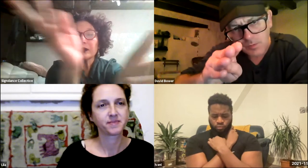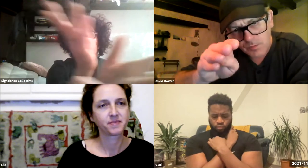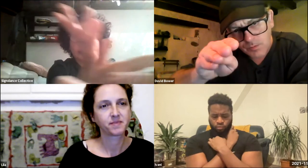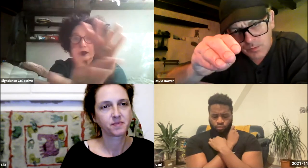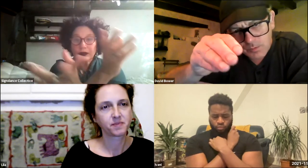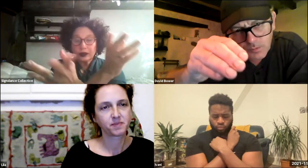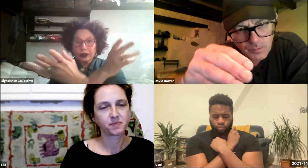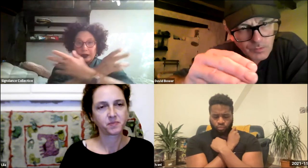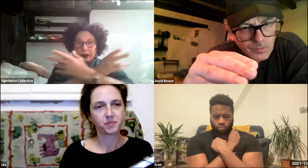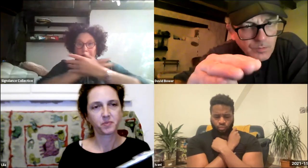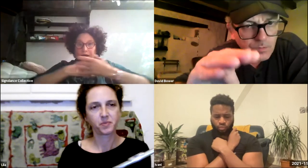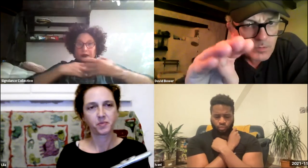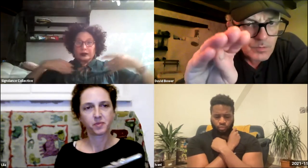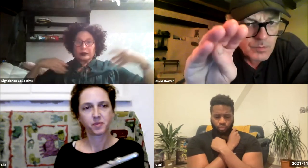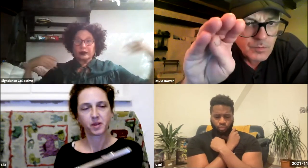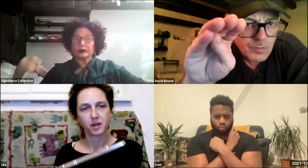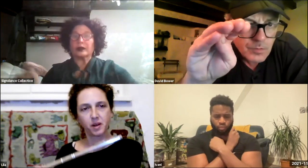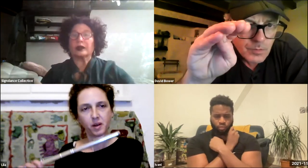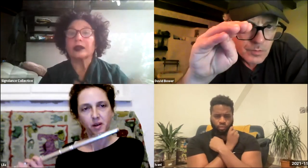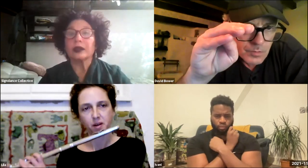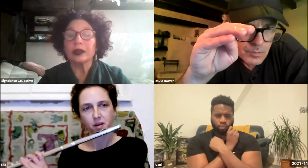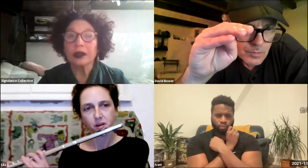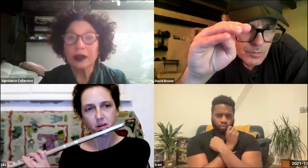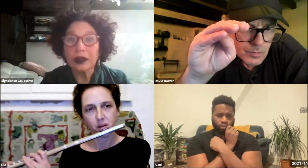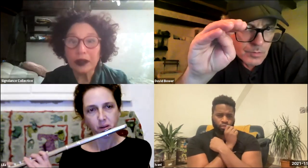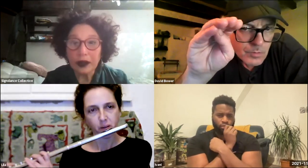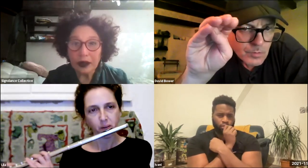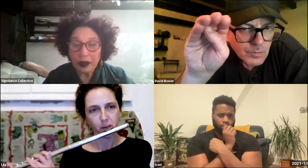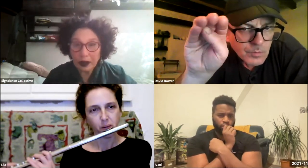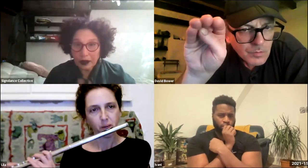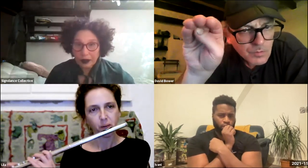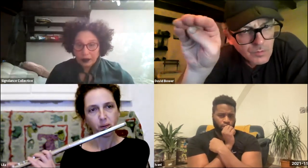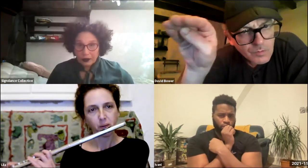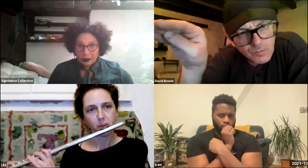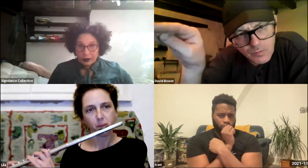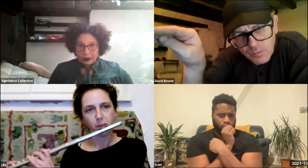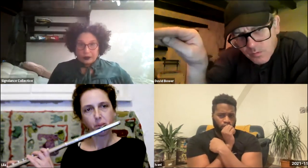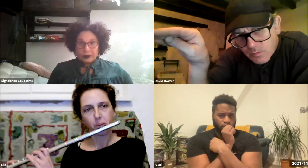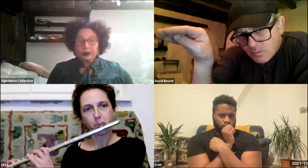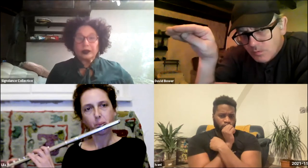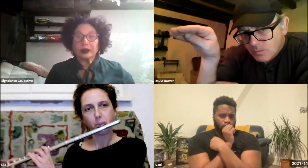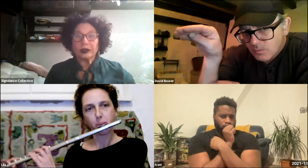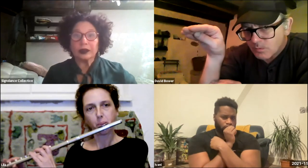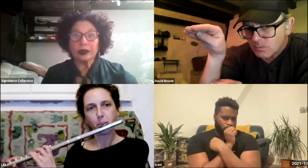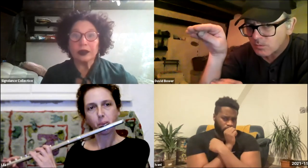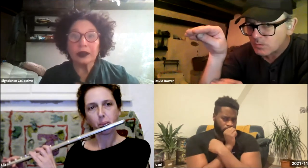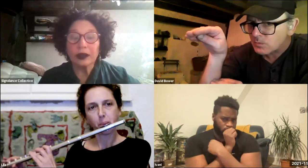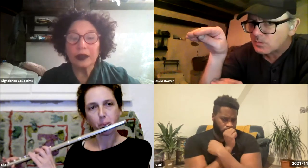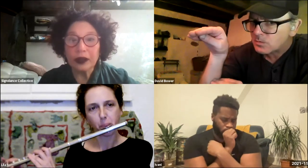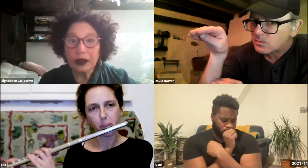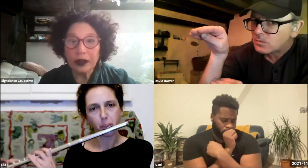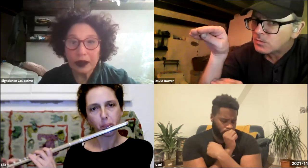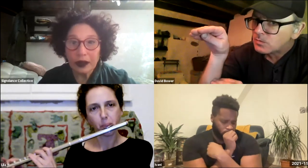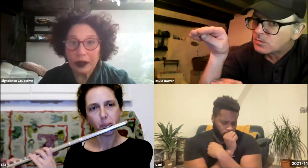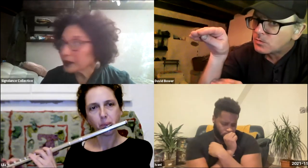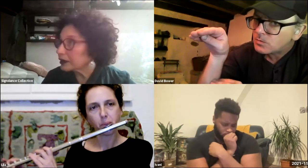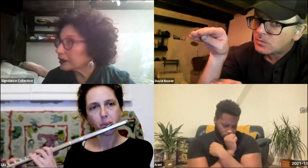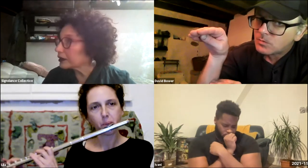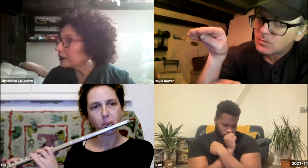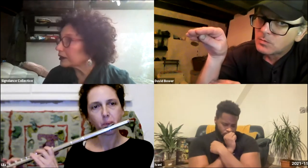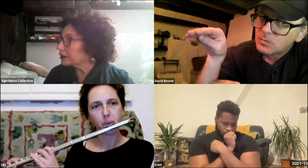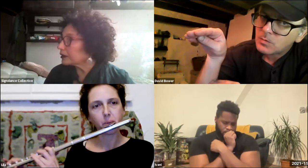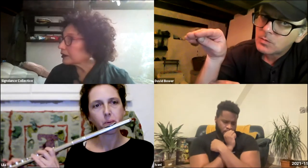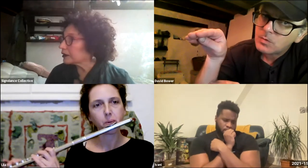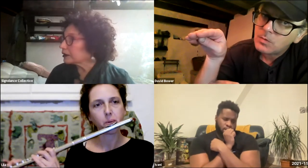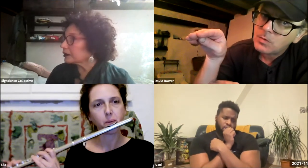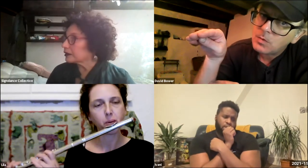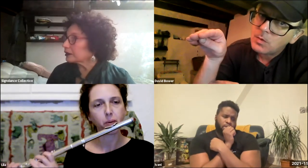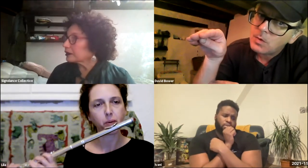It is